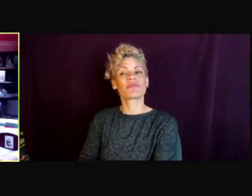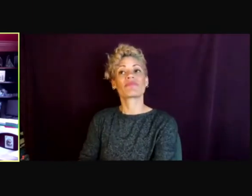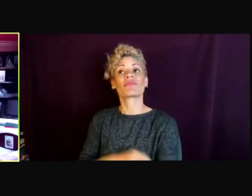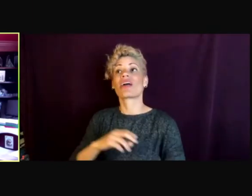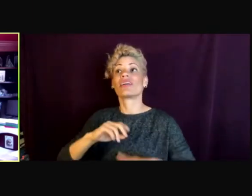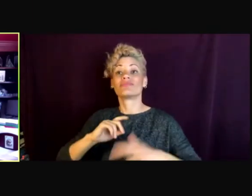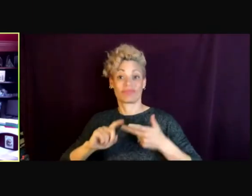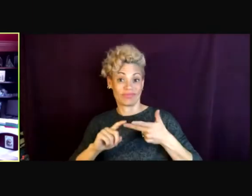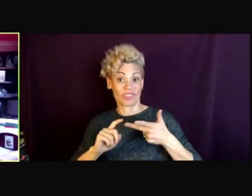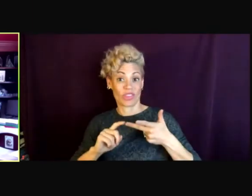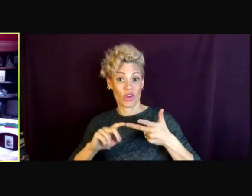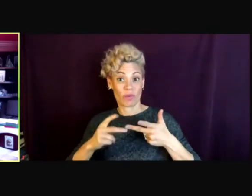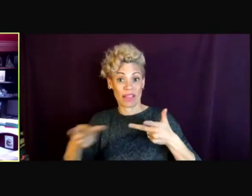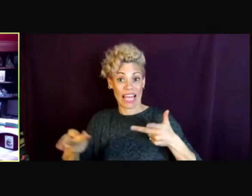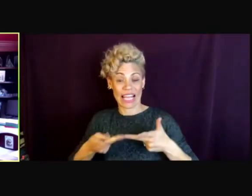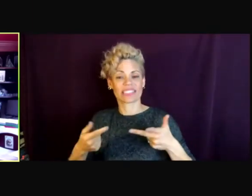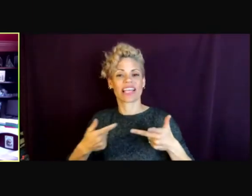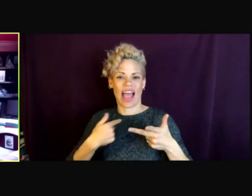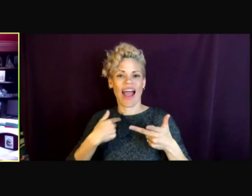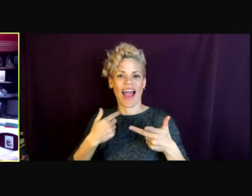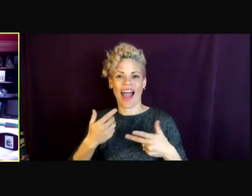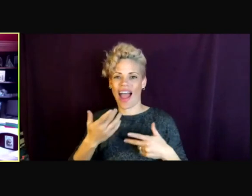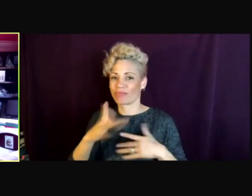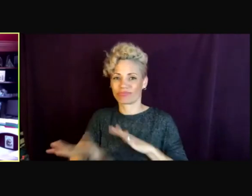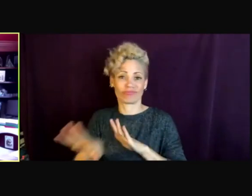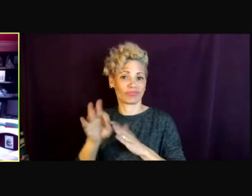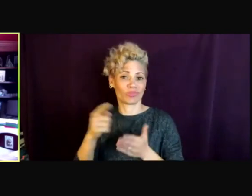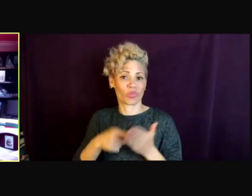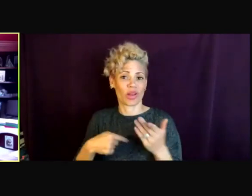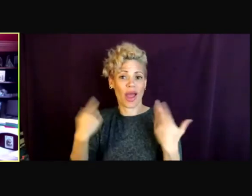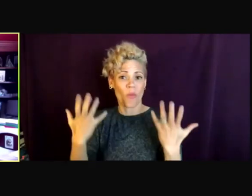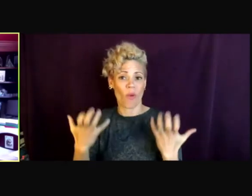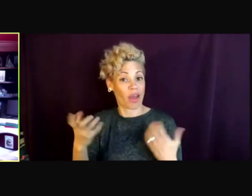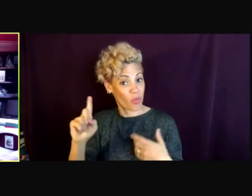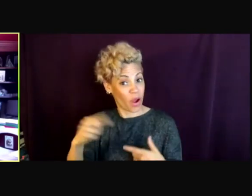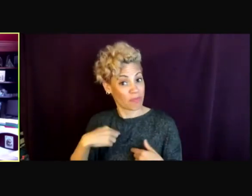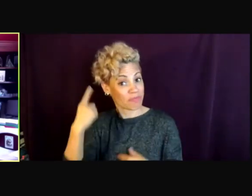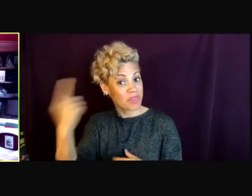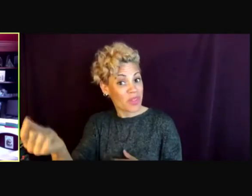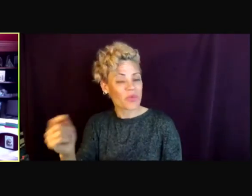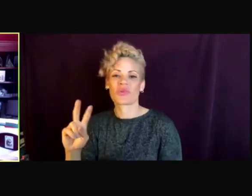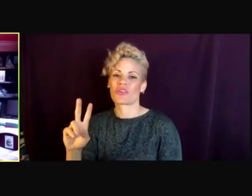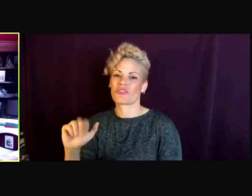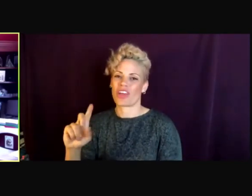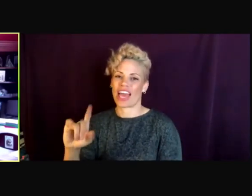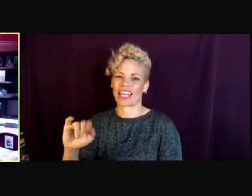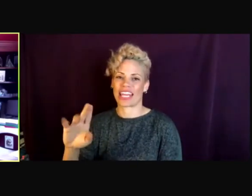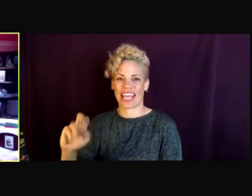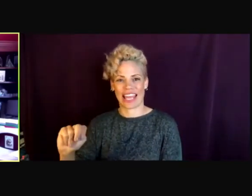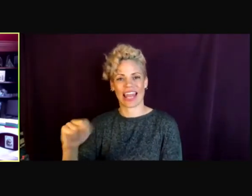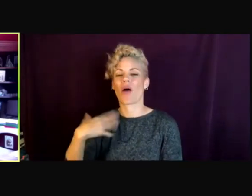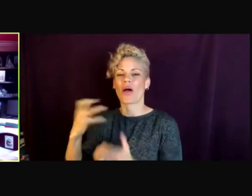So the third place was the Vatican. And I wanted to meet with the Pope, Pope John Paul.